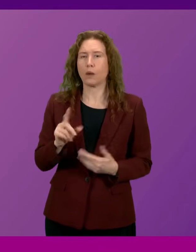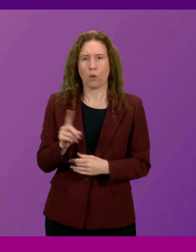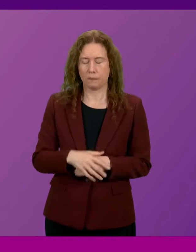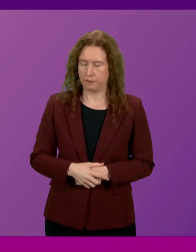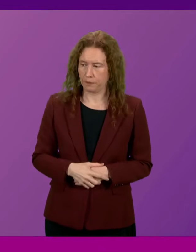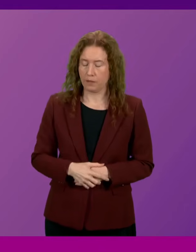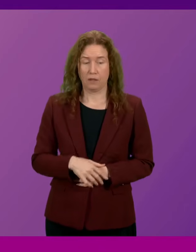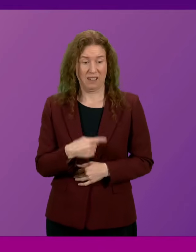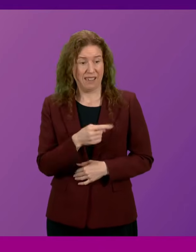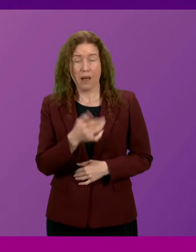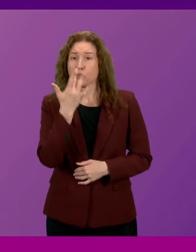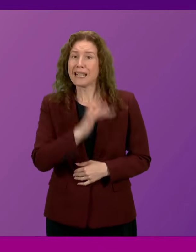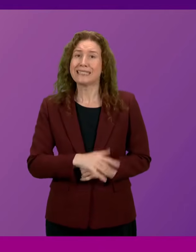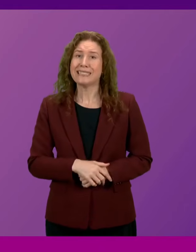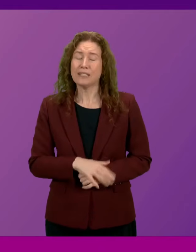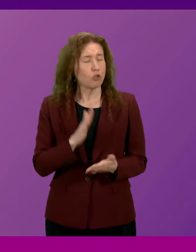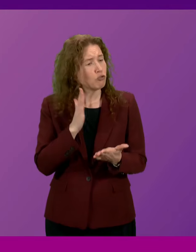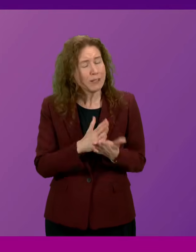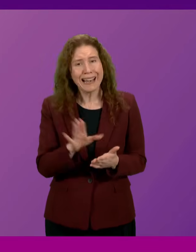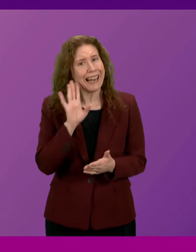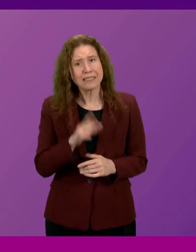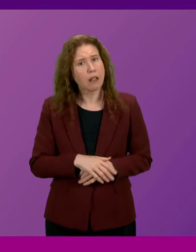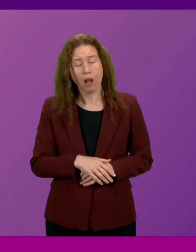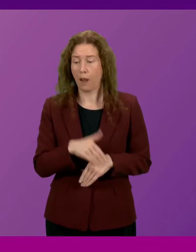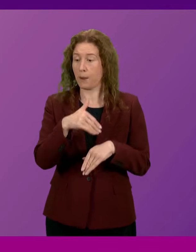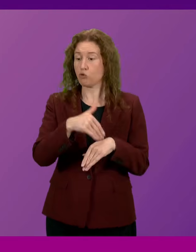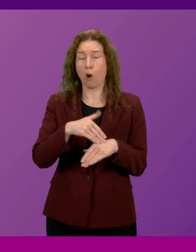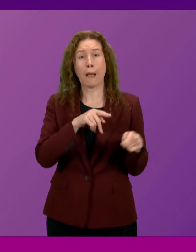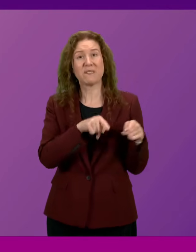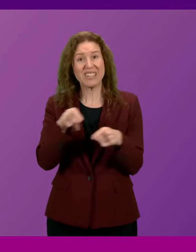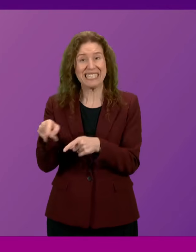“They are pretending to listen, but crime victims will continue